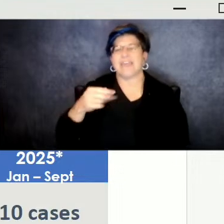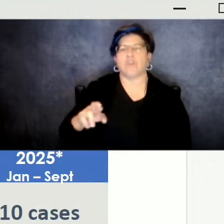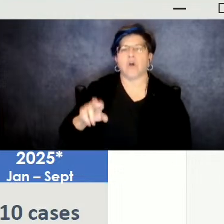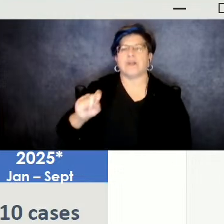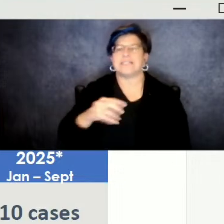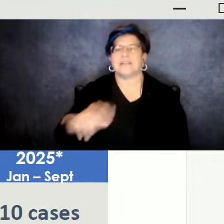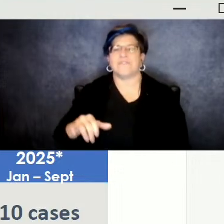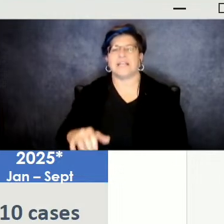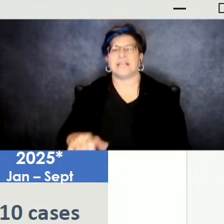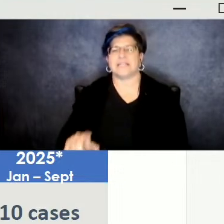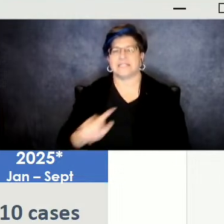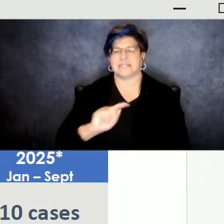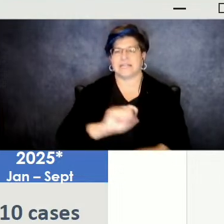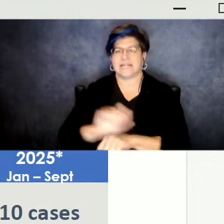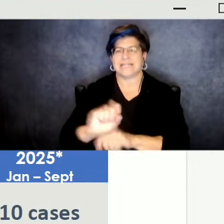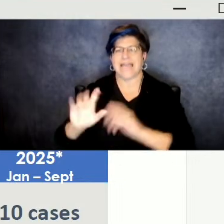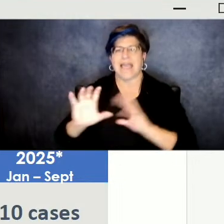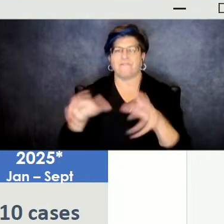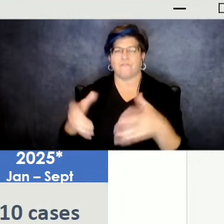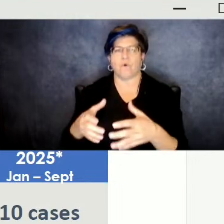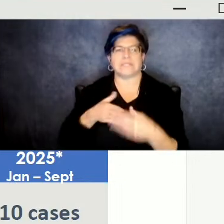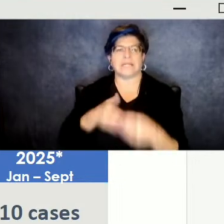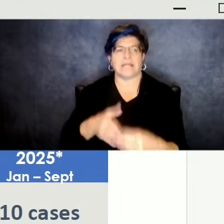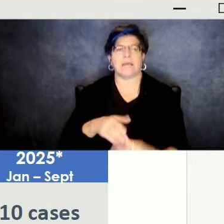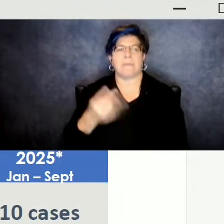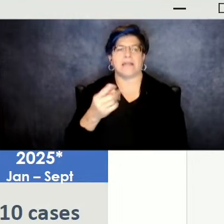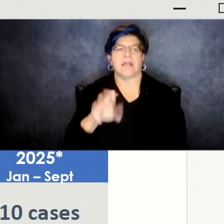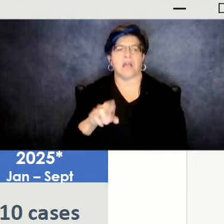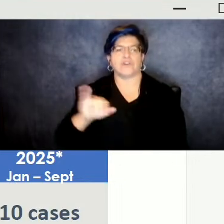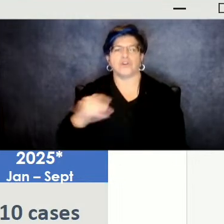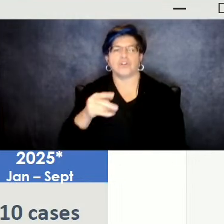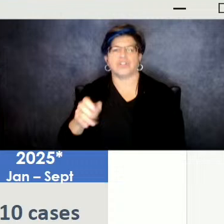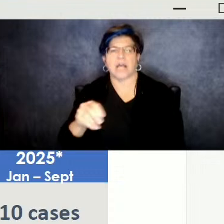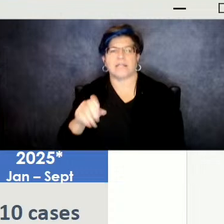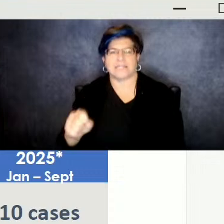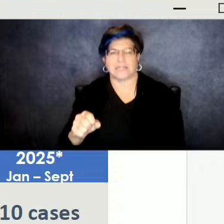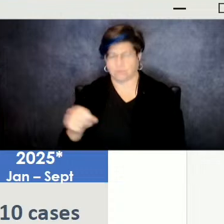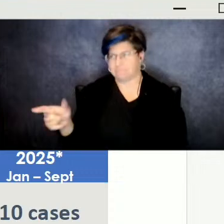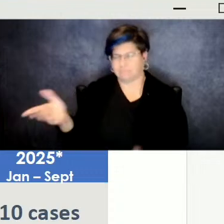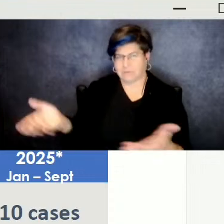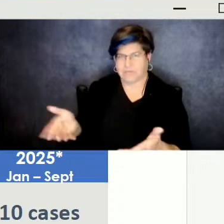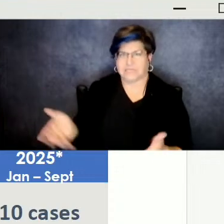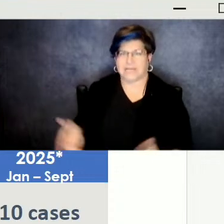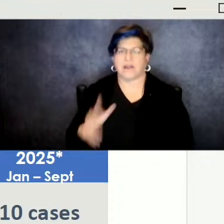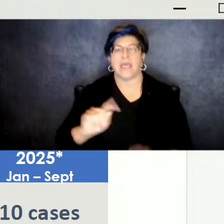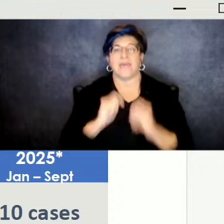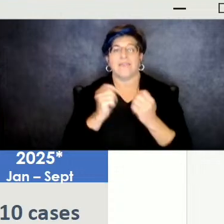SYPHILIS TASK FORCE LED BY DR. JOHNSON WHO'S HERE AND THAT